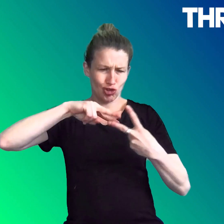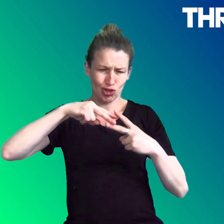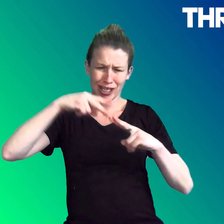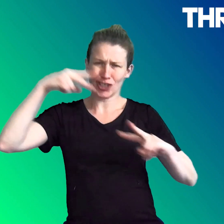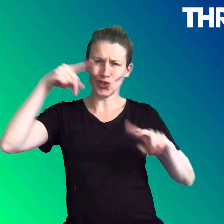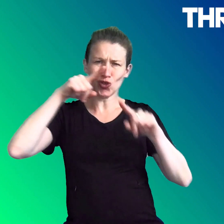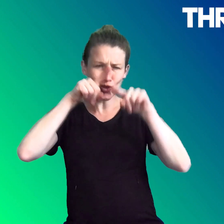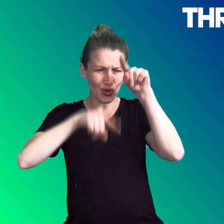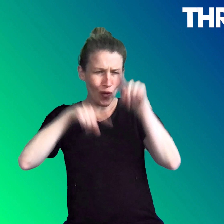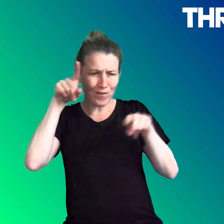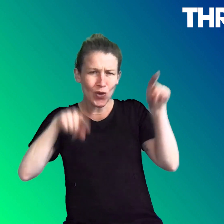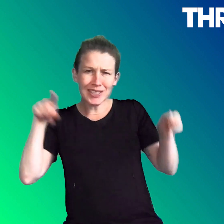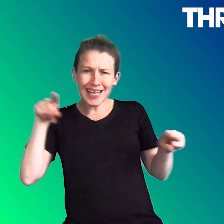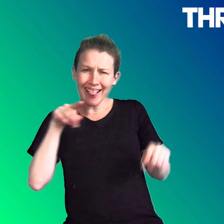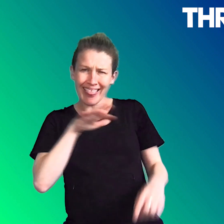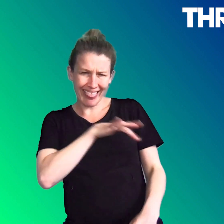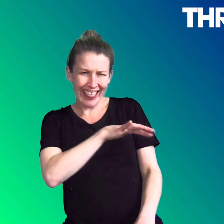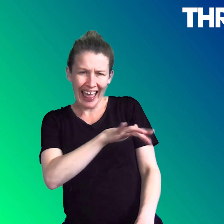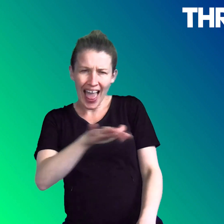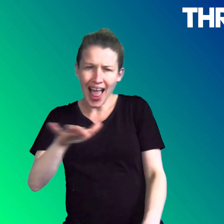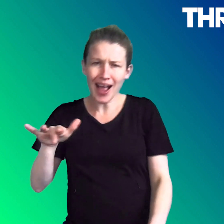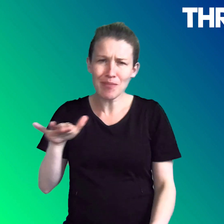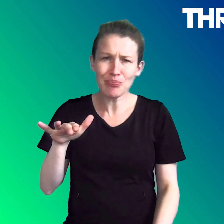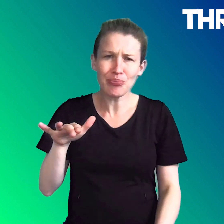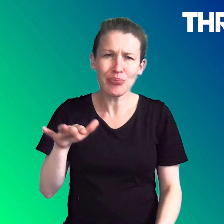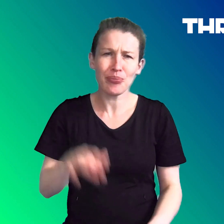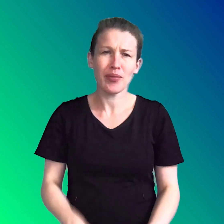The native or wild population is where genetic variation is.